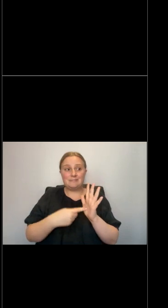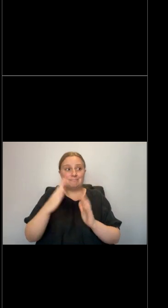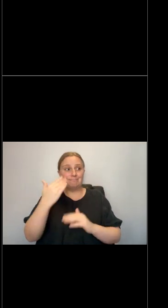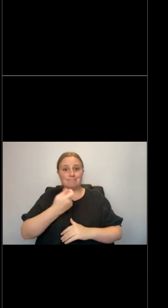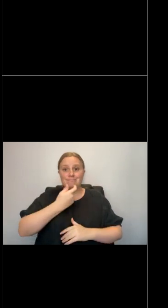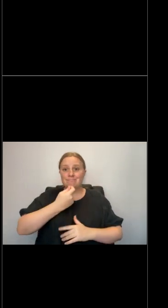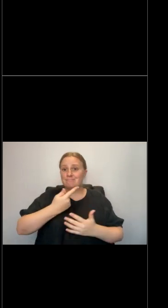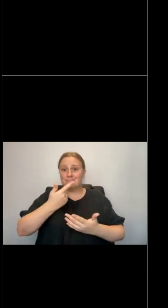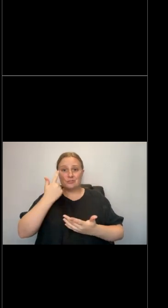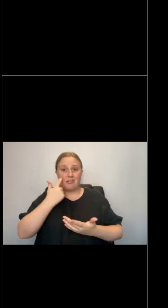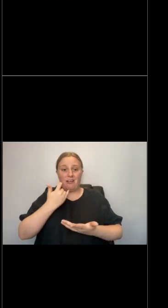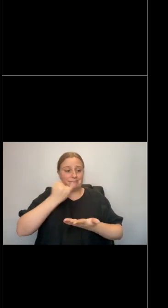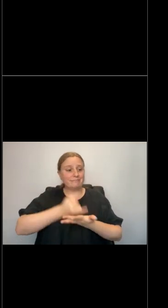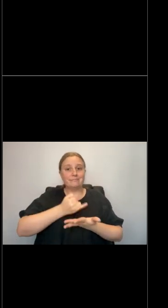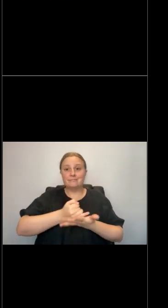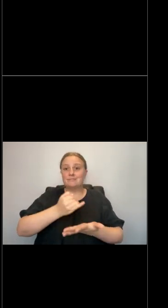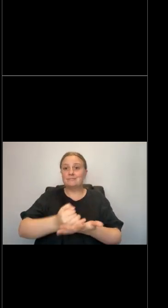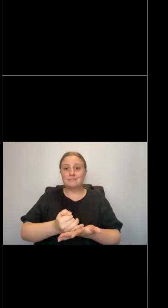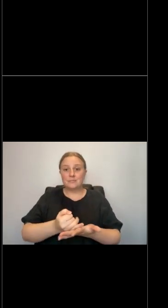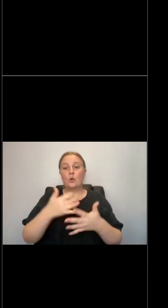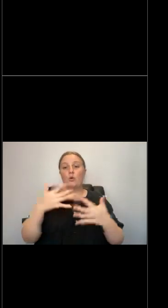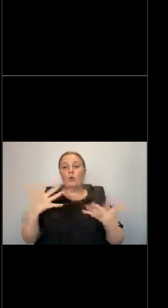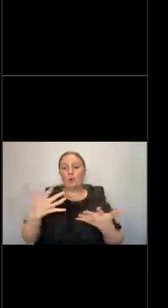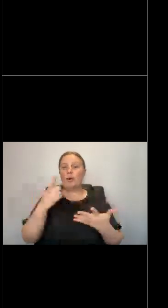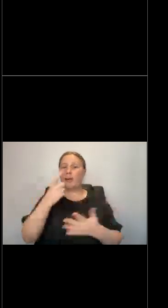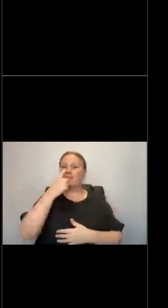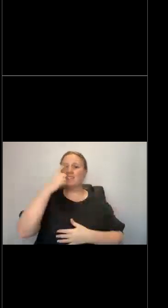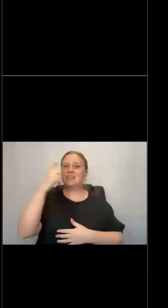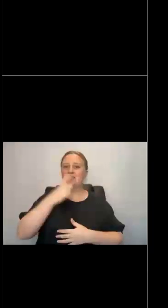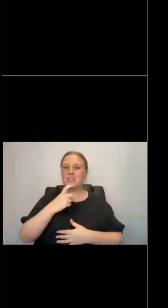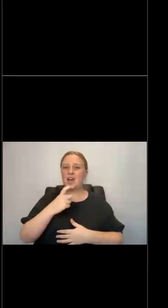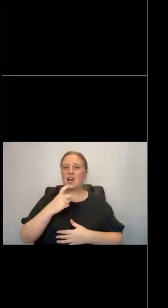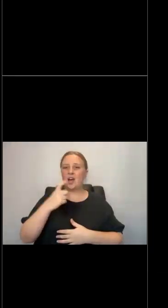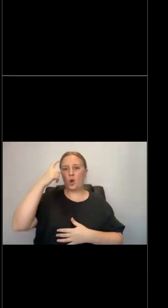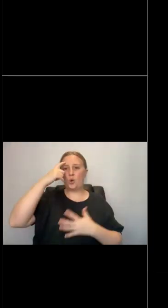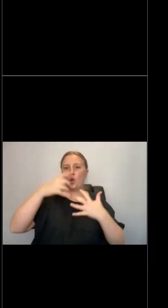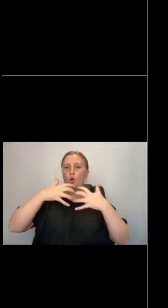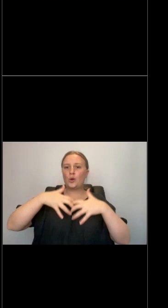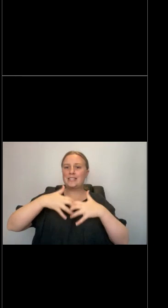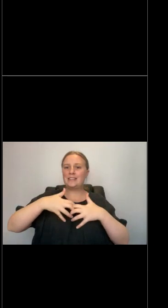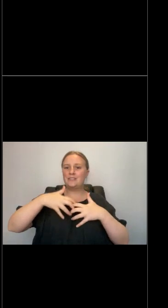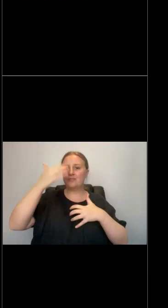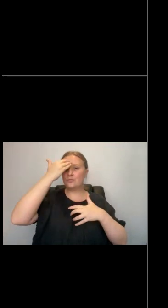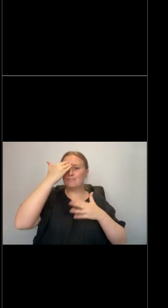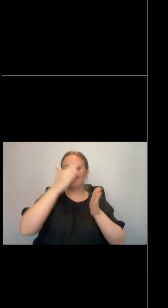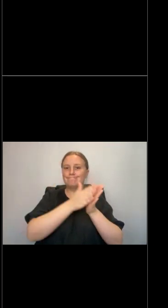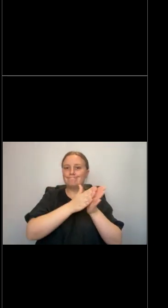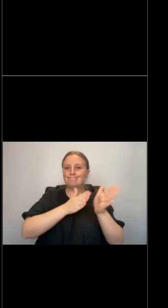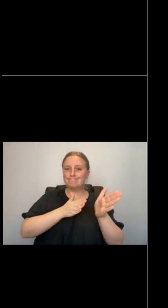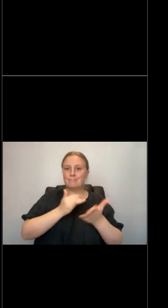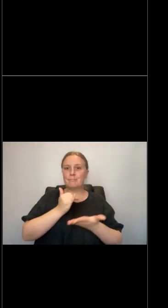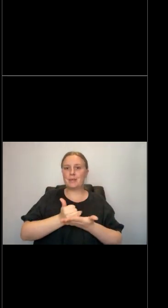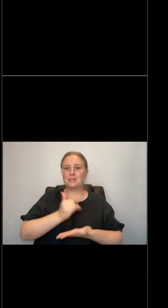they've got a really severe cognitive impairment. So just looking at the press, the criteria,